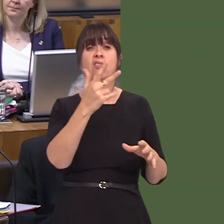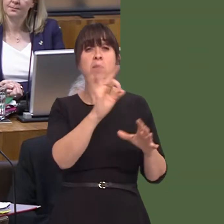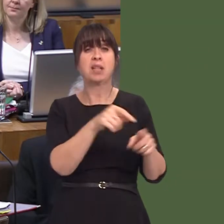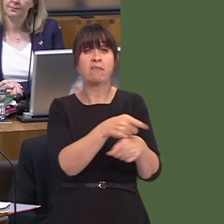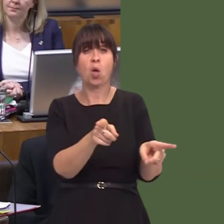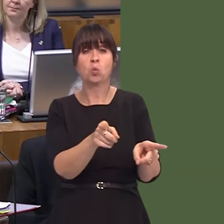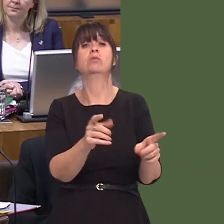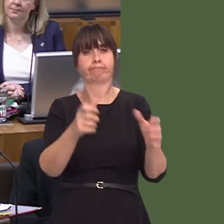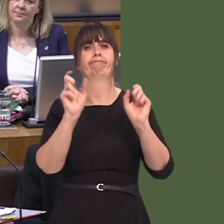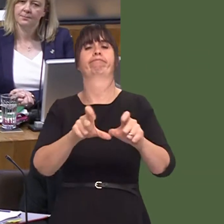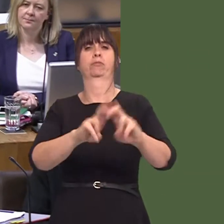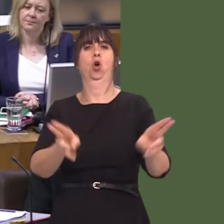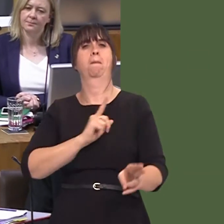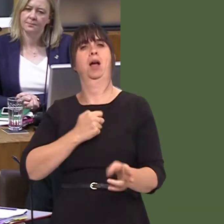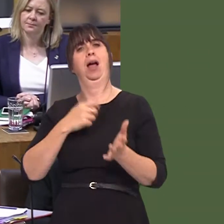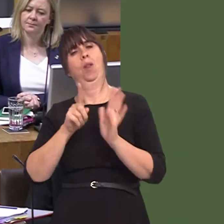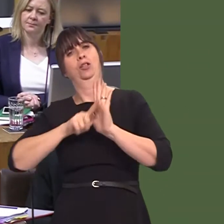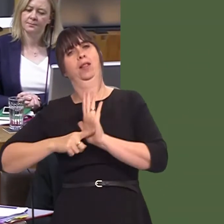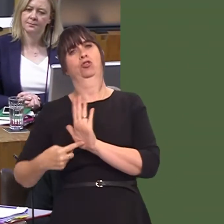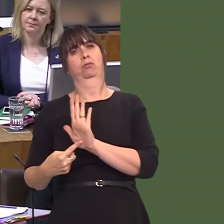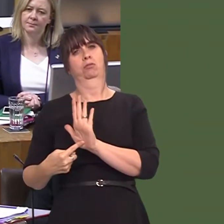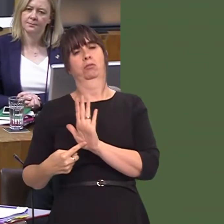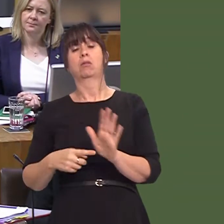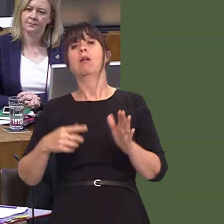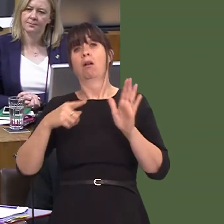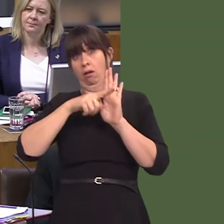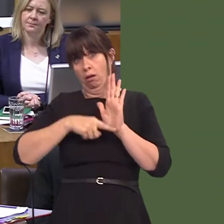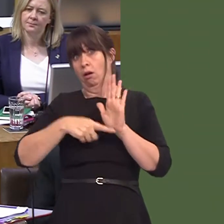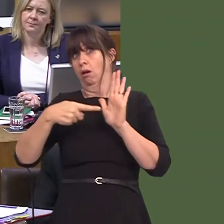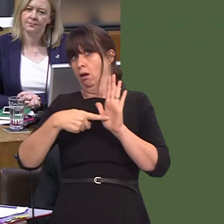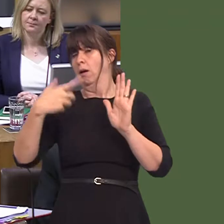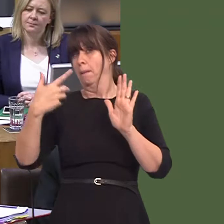in Wales because of legislation that we introducedóthe legislation we know has been influential enough